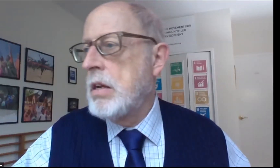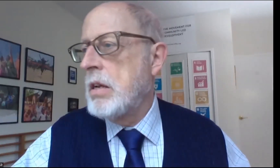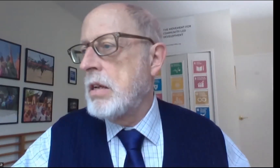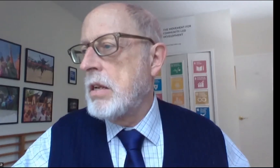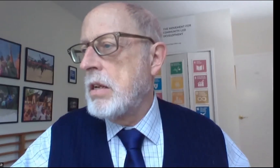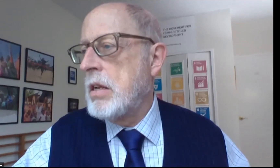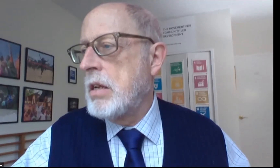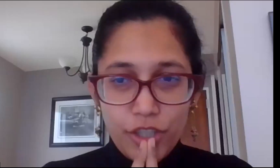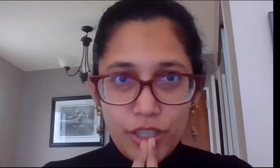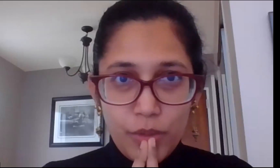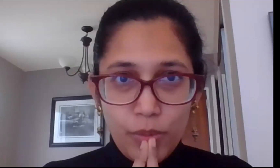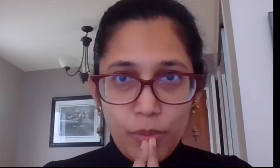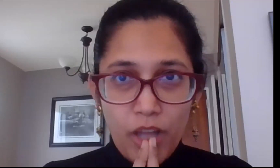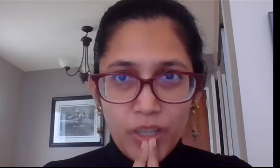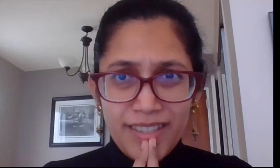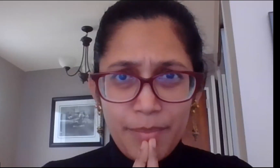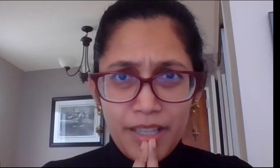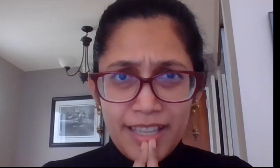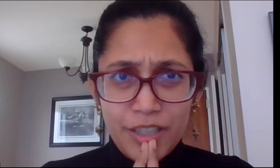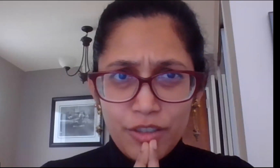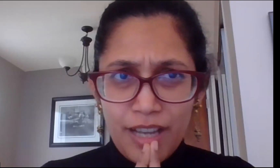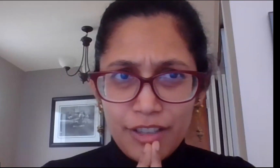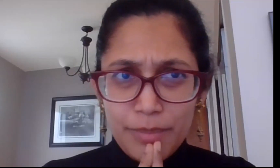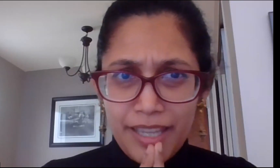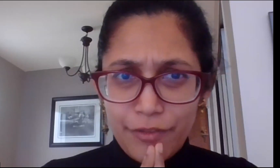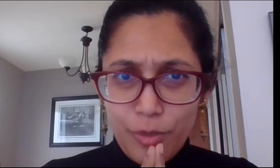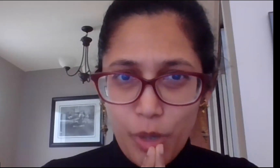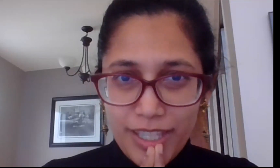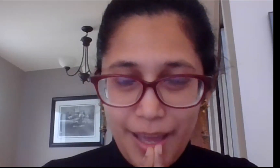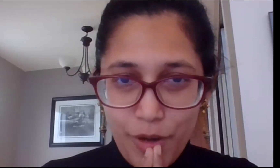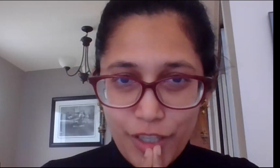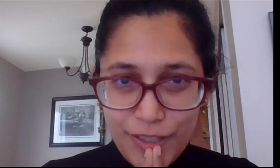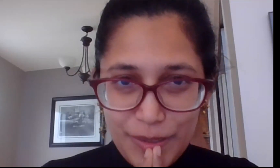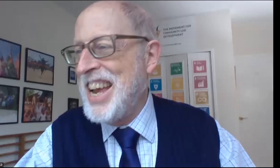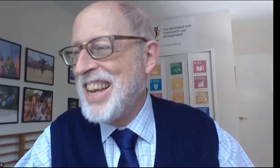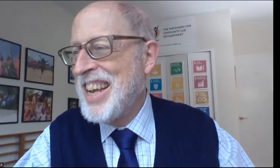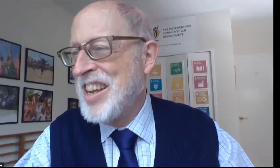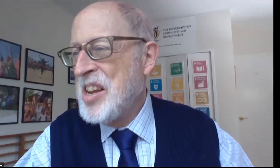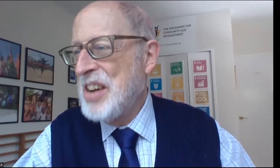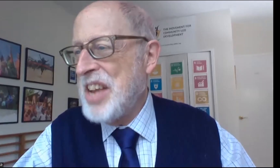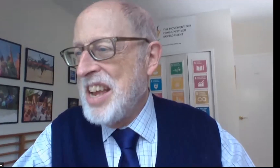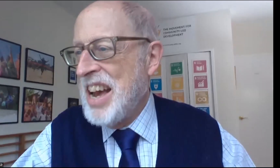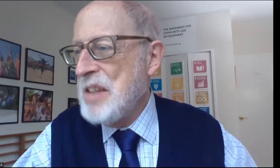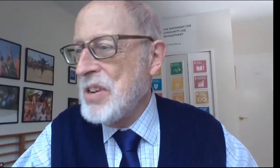I have forwarded to you on Whatsapp, because I don't know how to play it from Whatsapp on screen. When you figure it out.